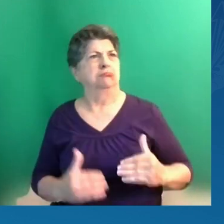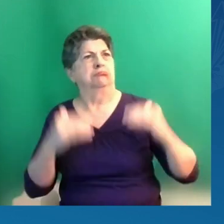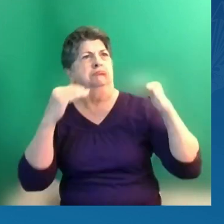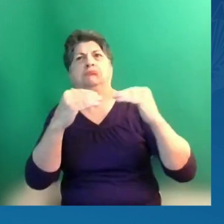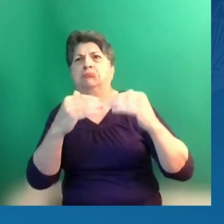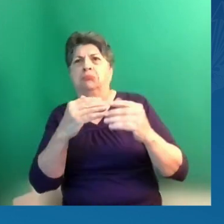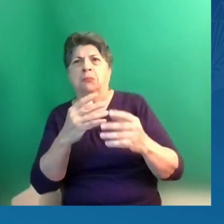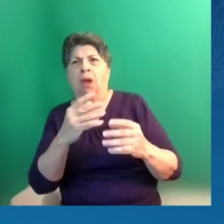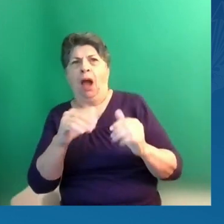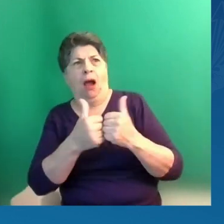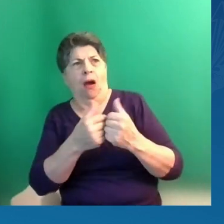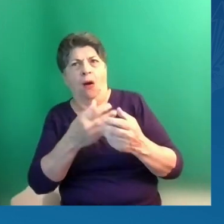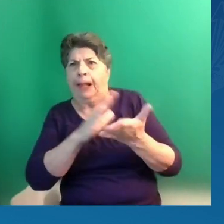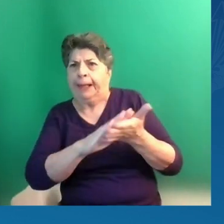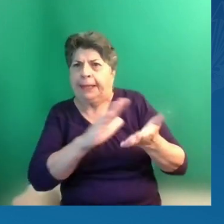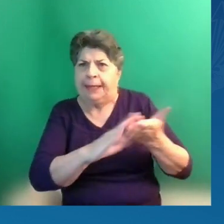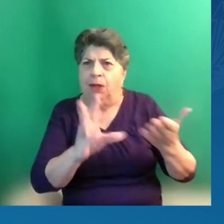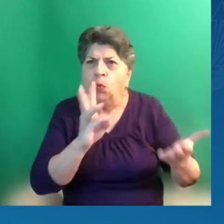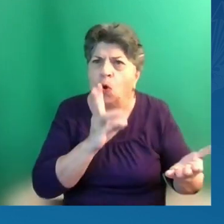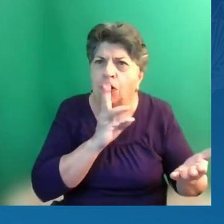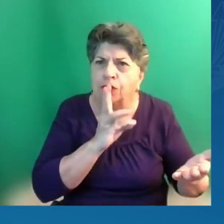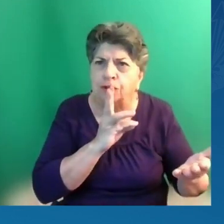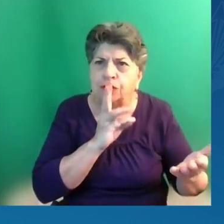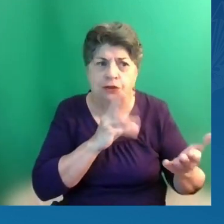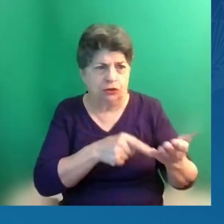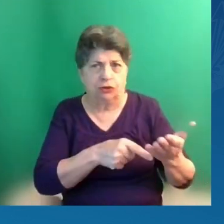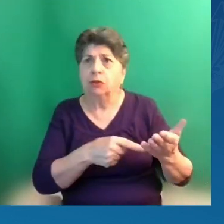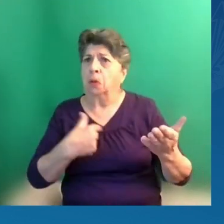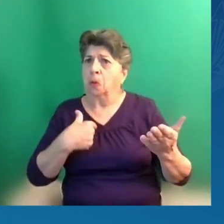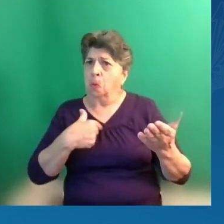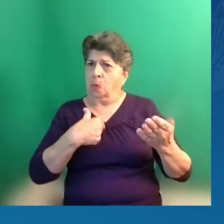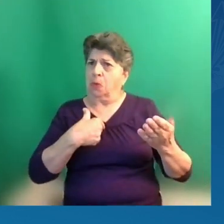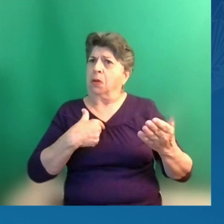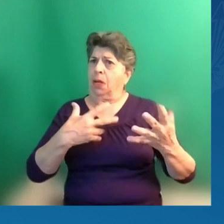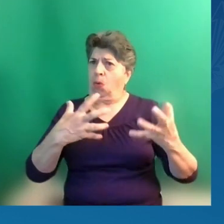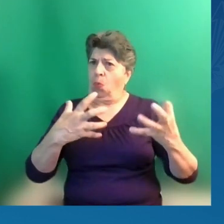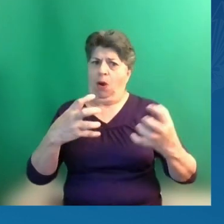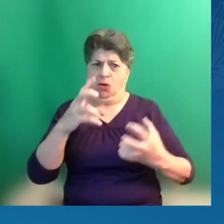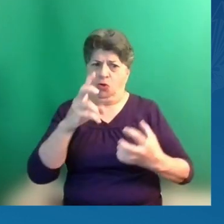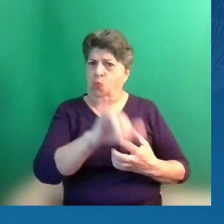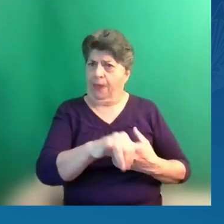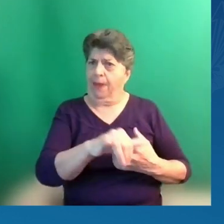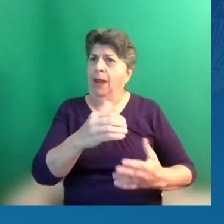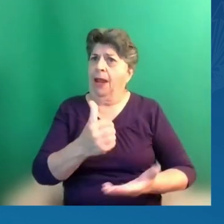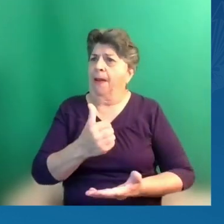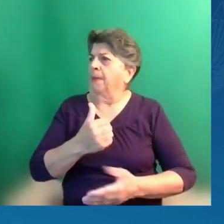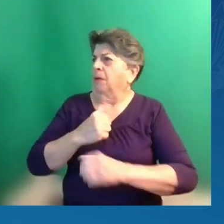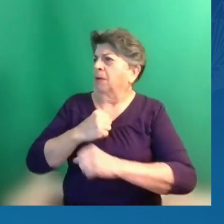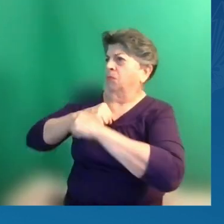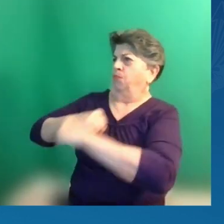prevent conflict and advance cooperation among nations, increase equity and economic growth,